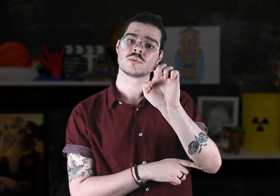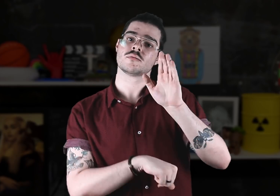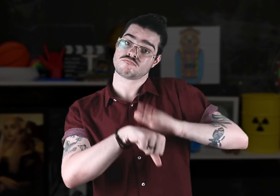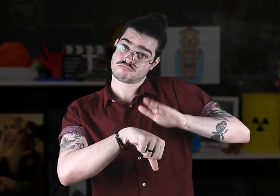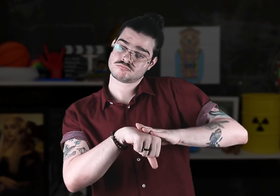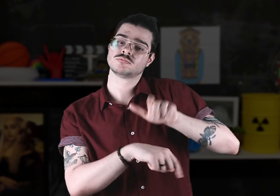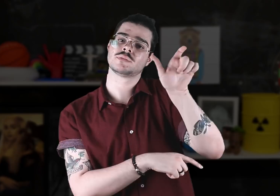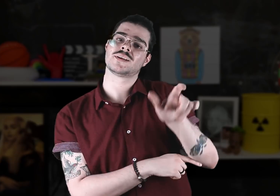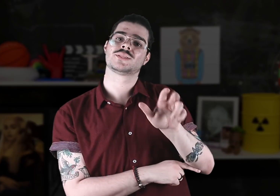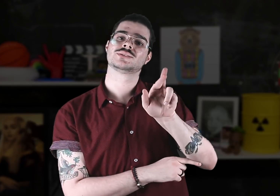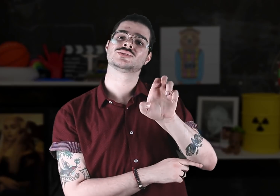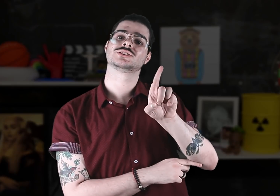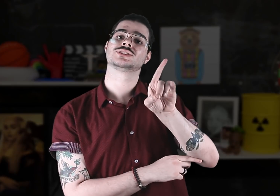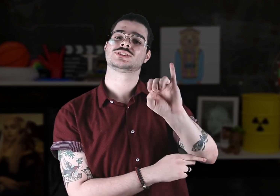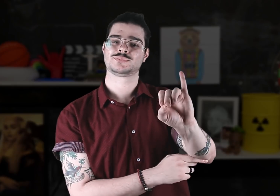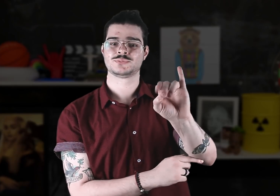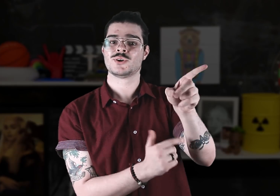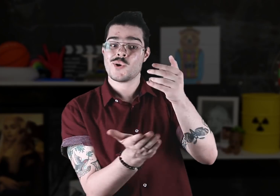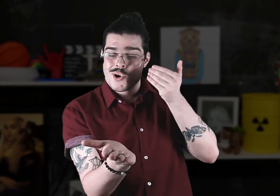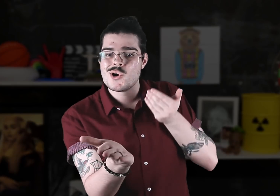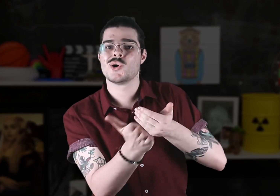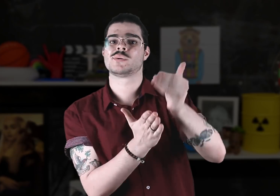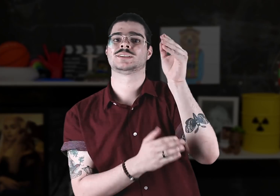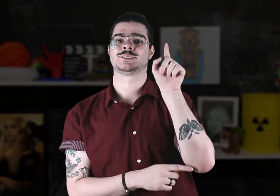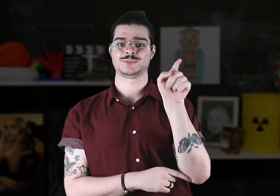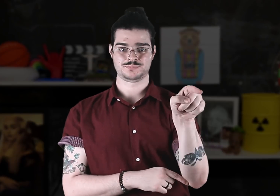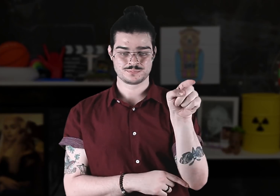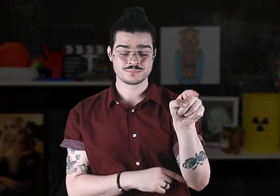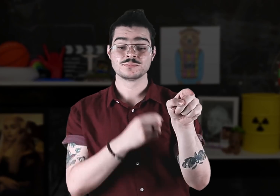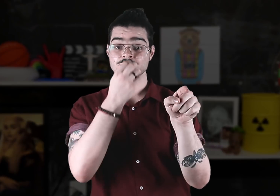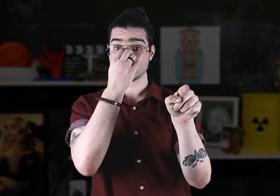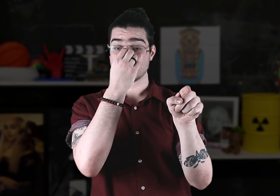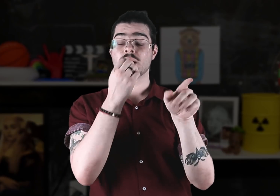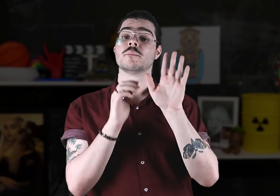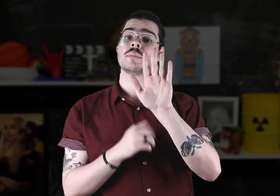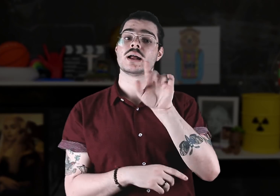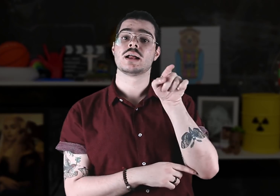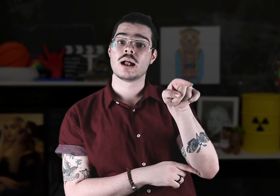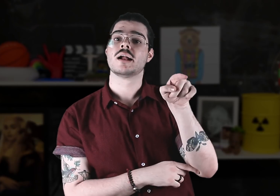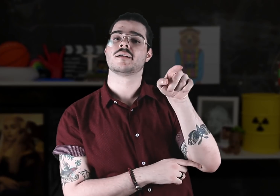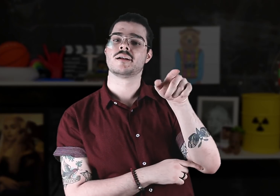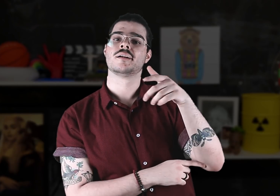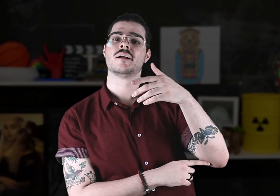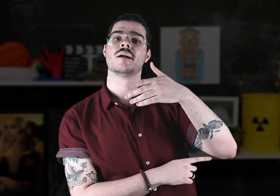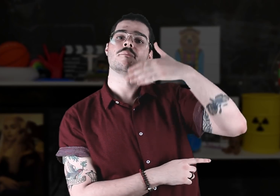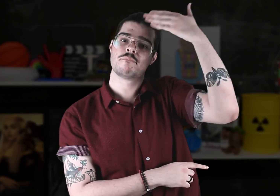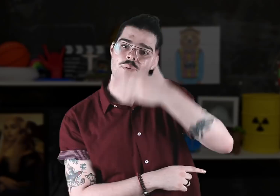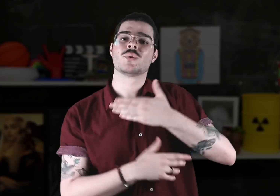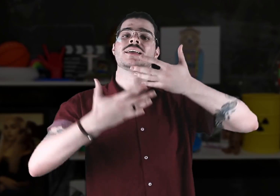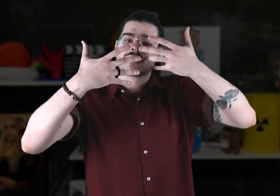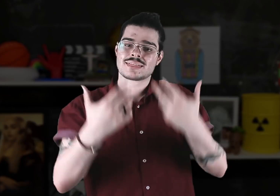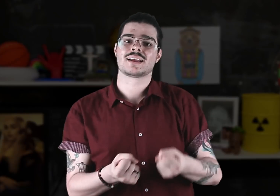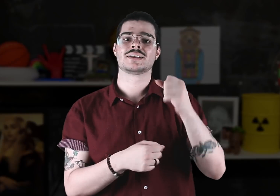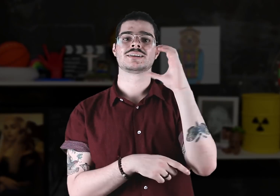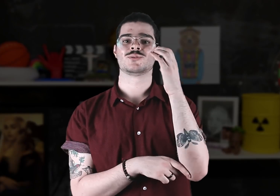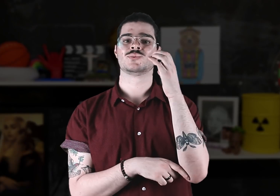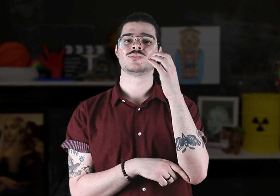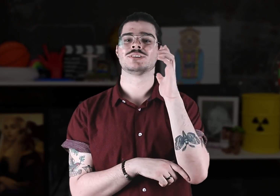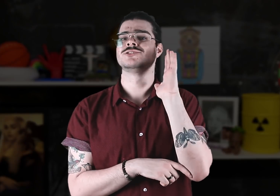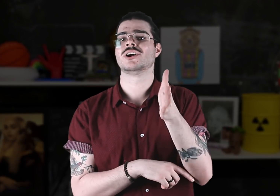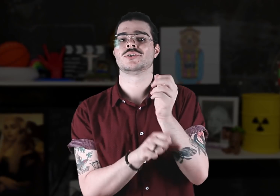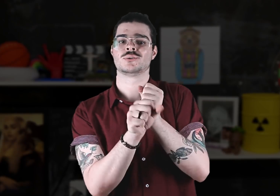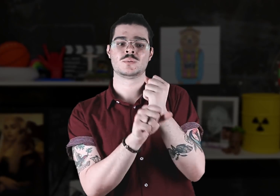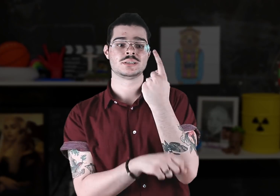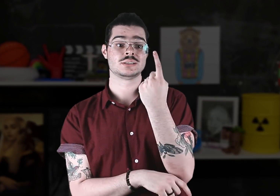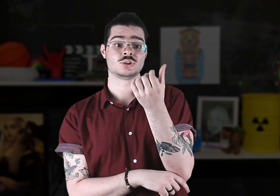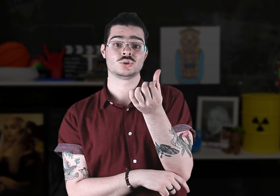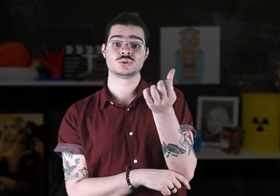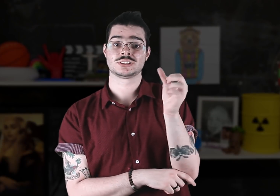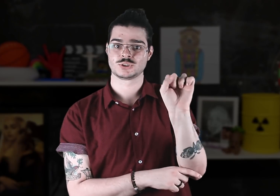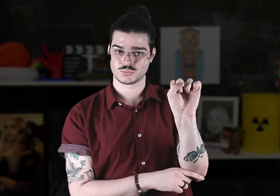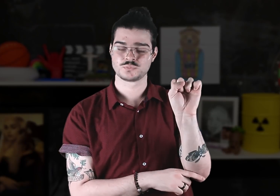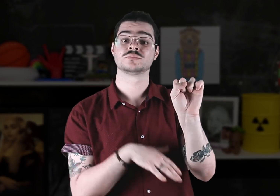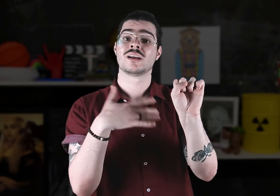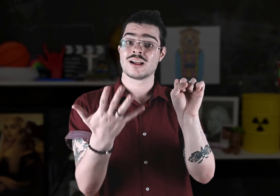initiated by Redi, fully proven and accepted by science in 1668.